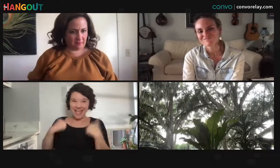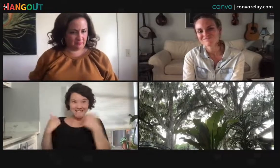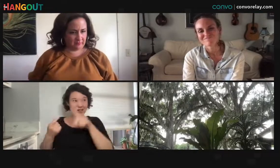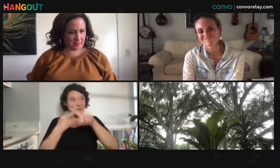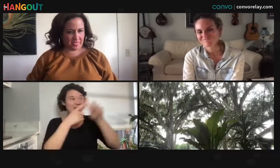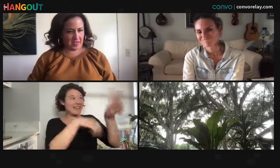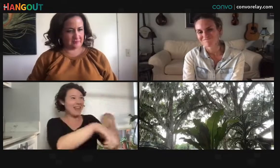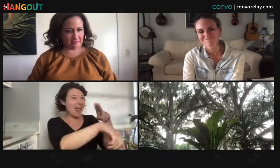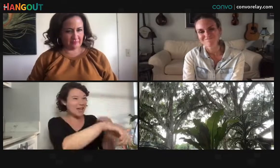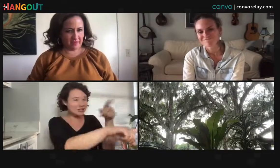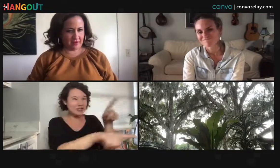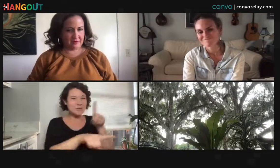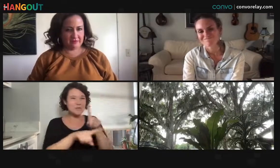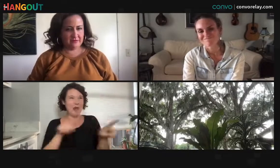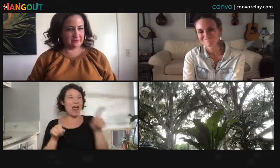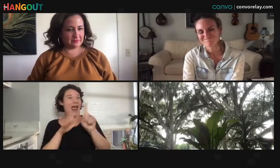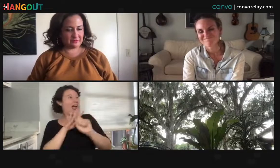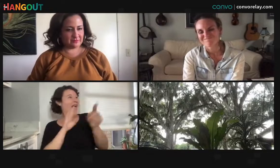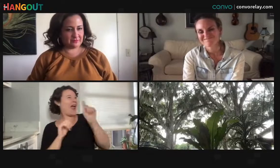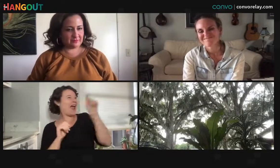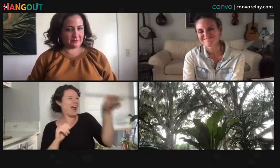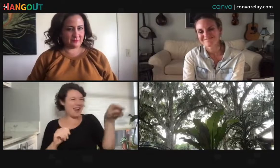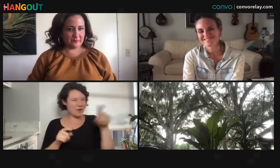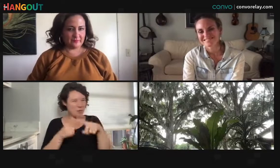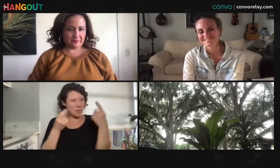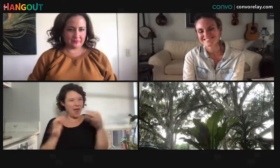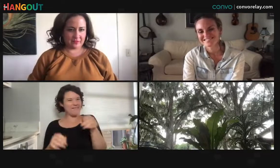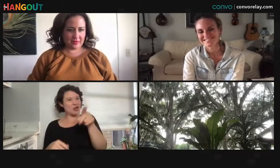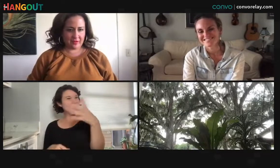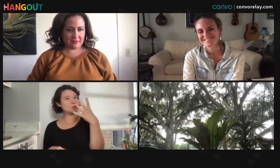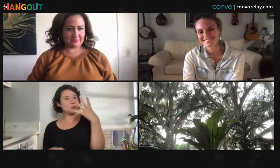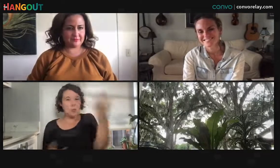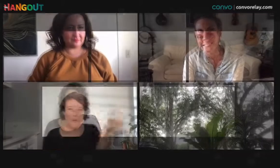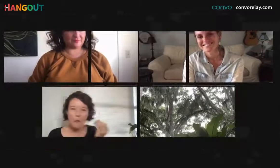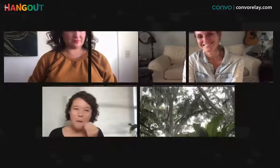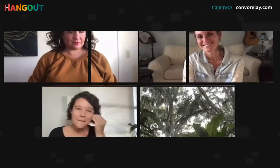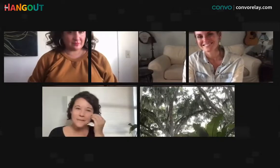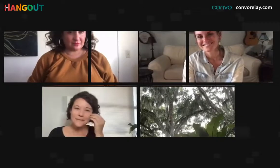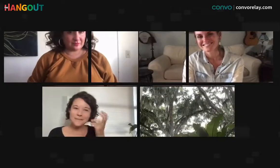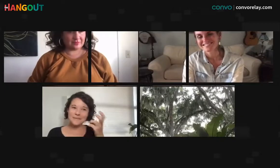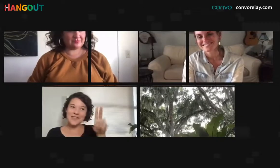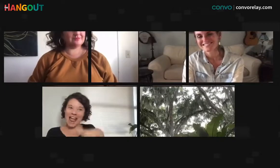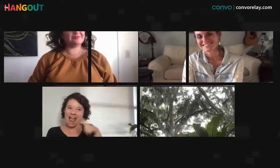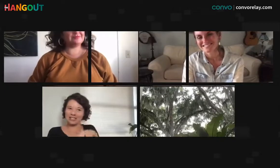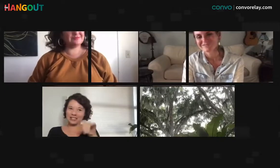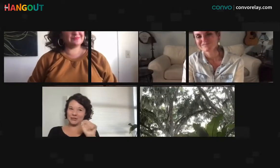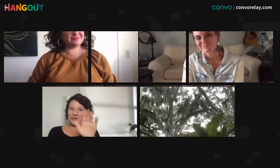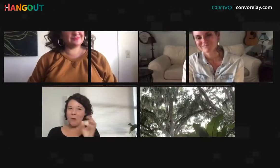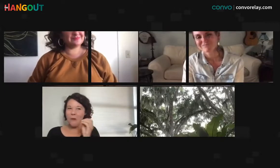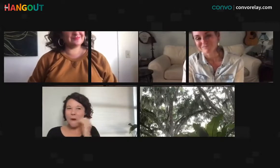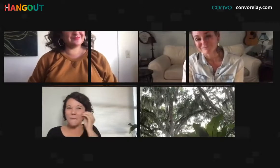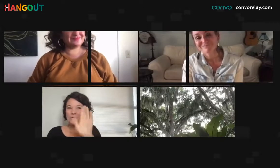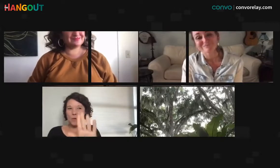go out and get away and when you say get away from your life and go out to nature what if when you go to nature you go